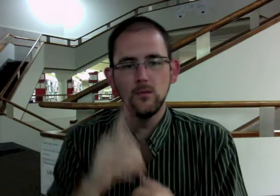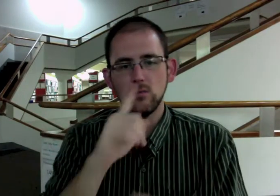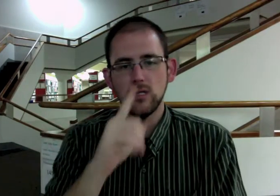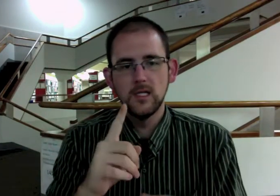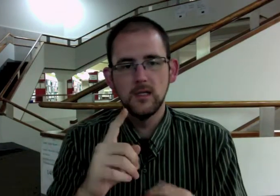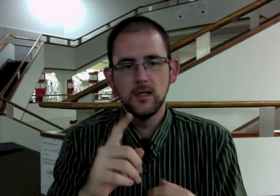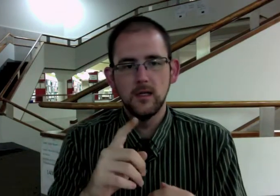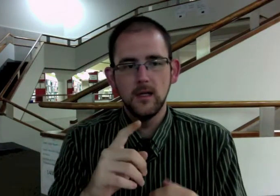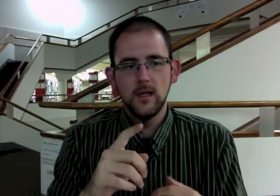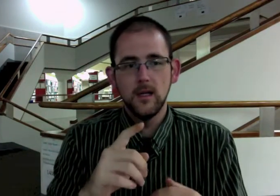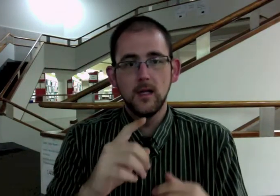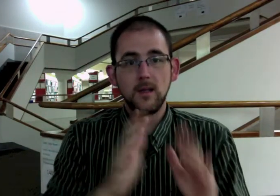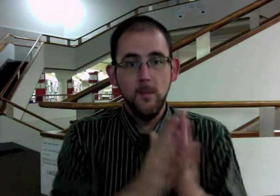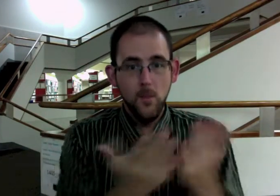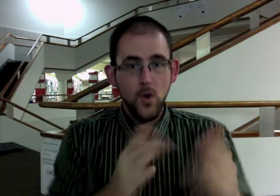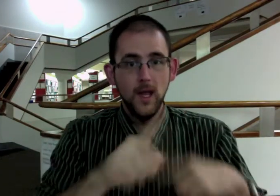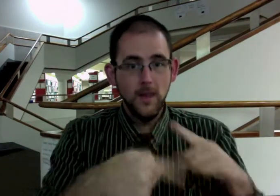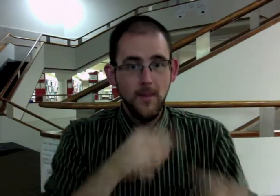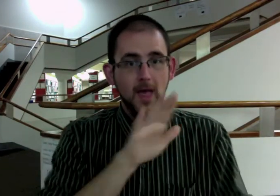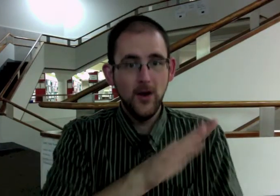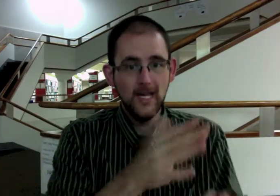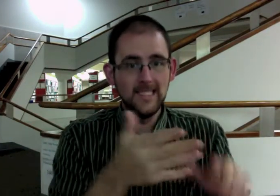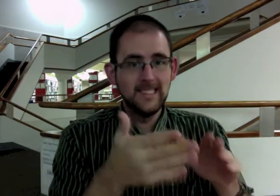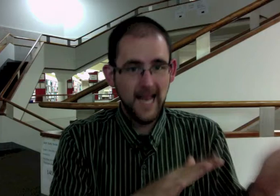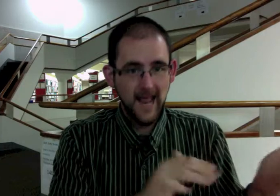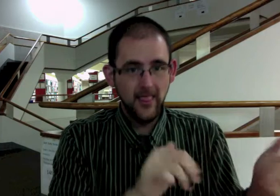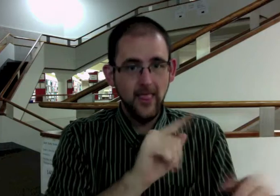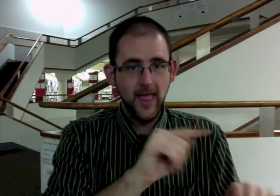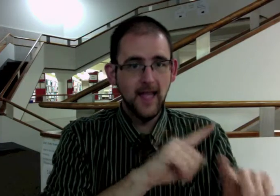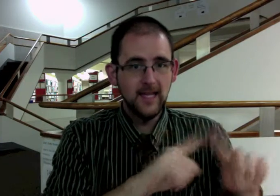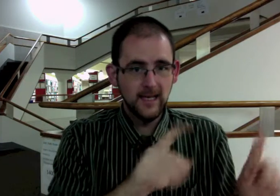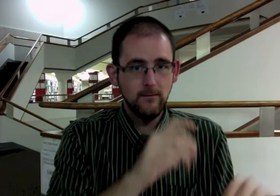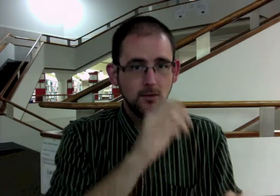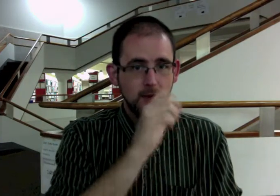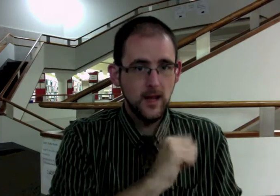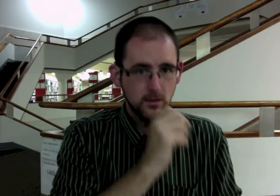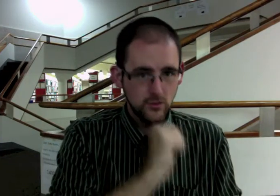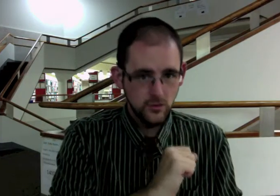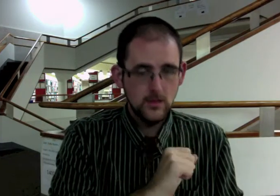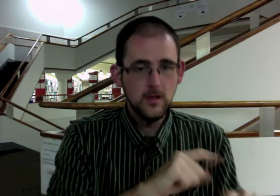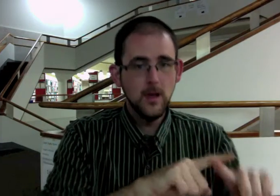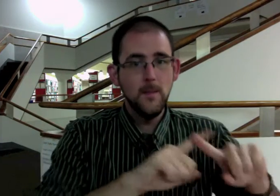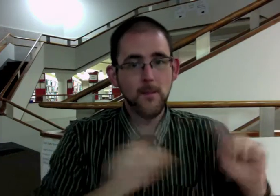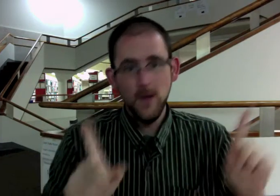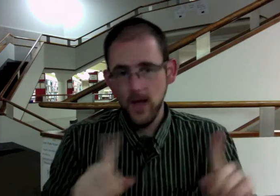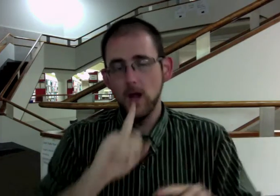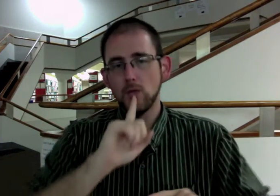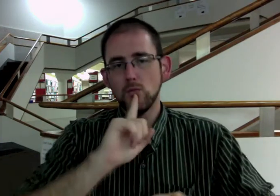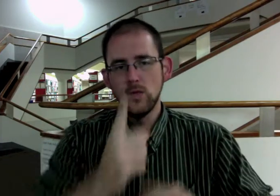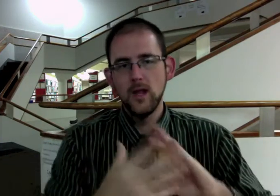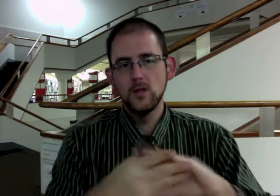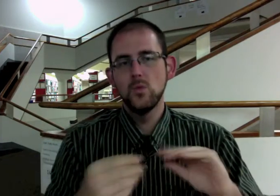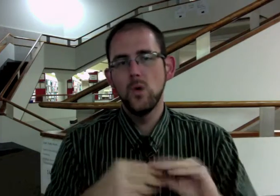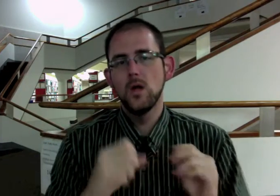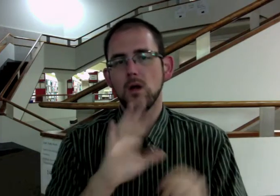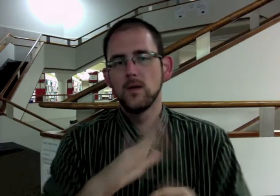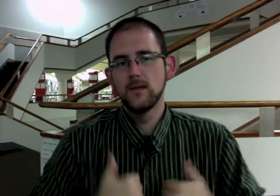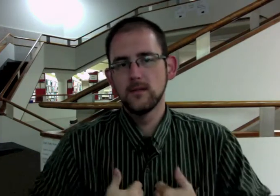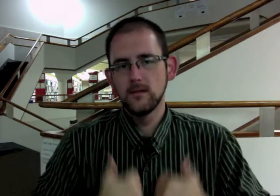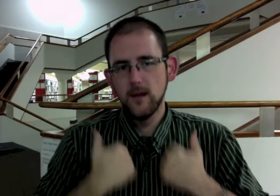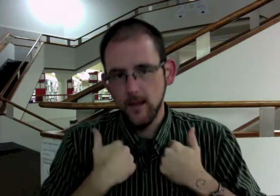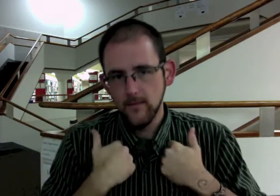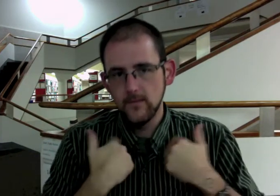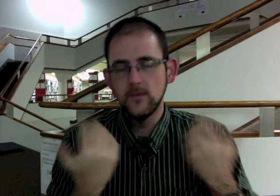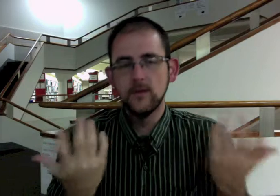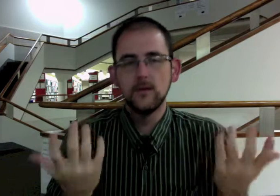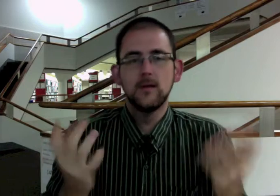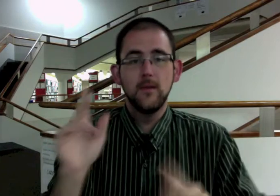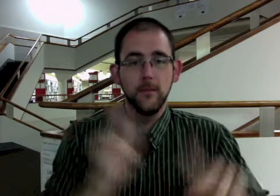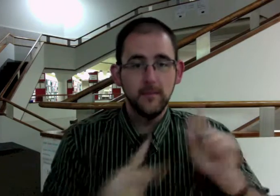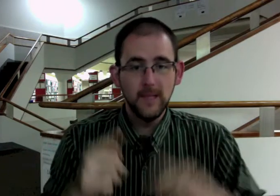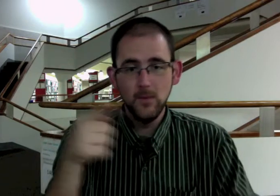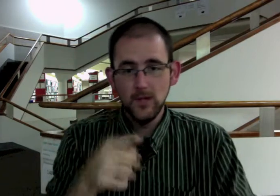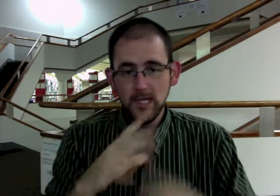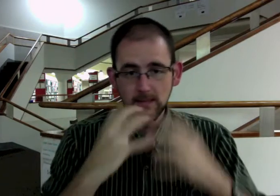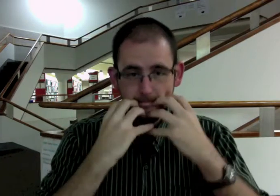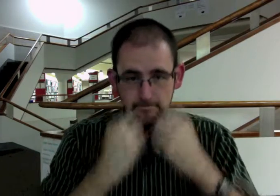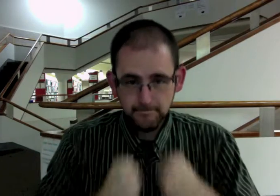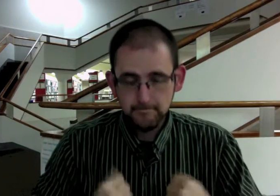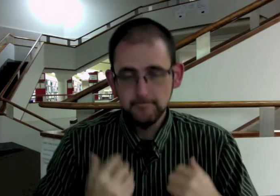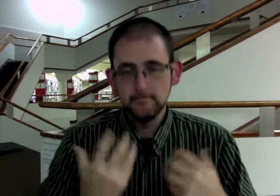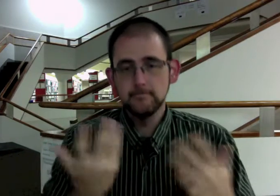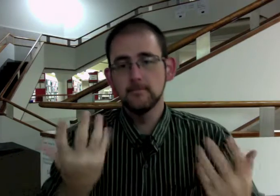So the book is about his death at different ages, but the story is actually about his life -- the people he cares about.